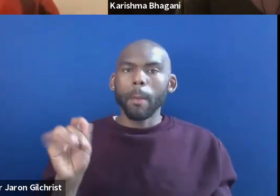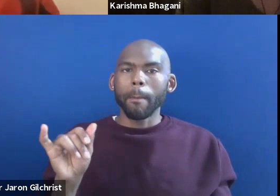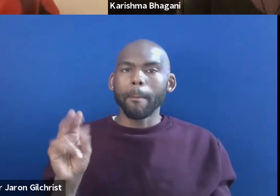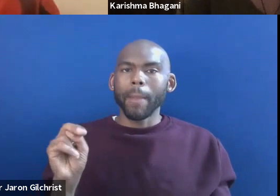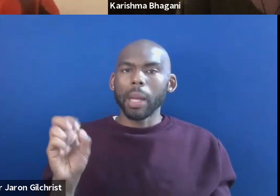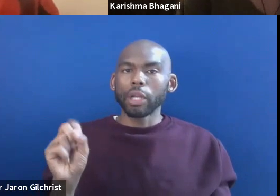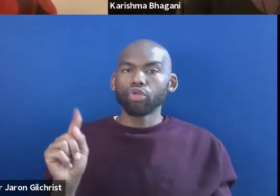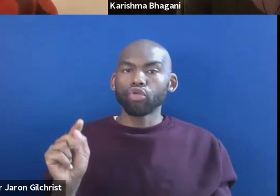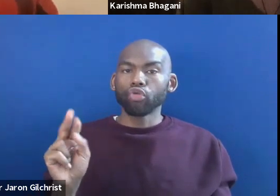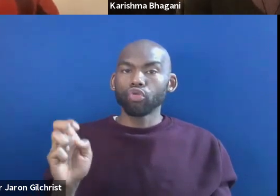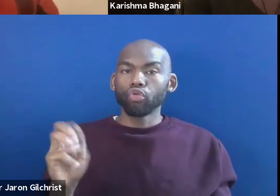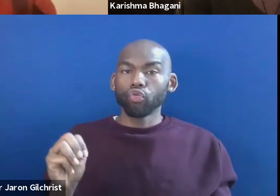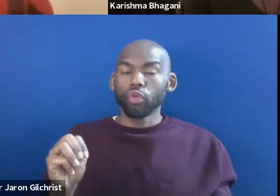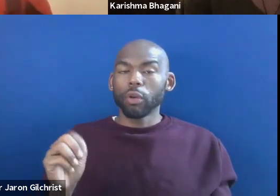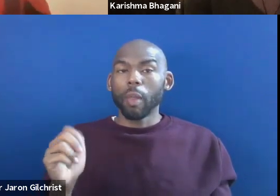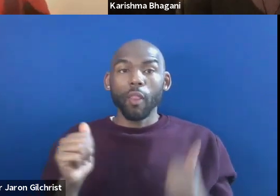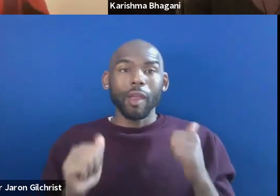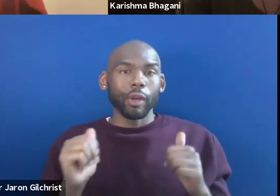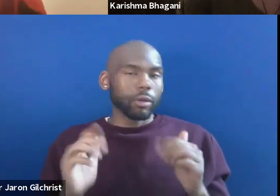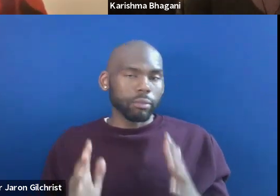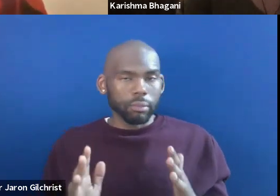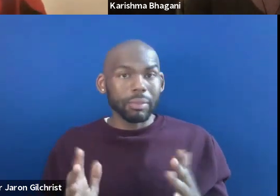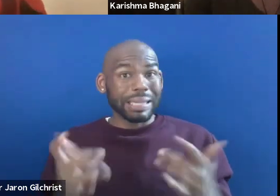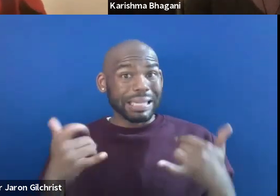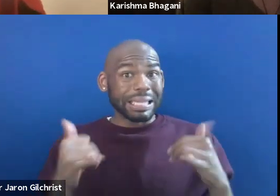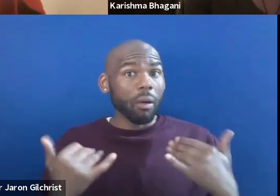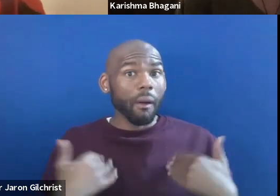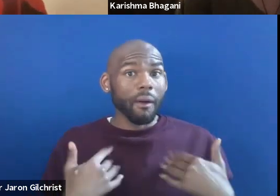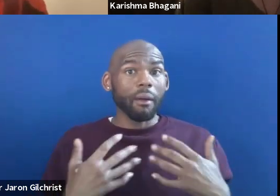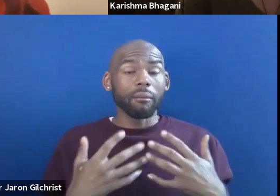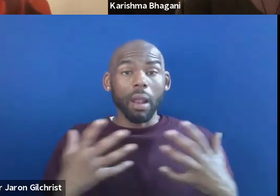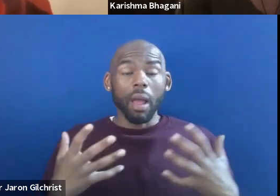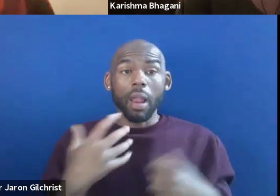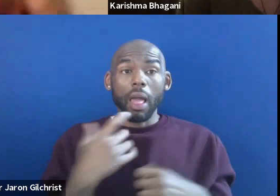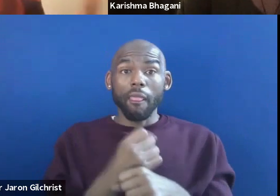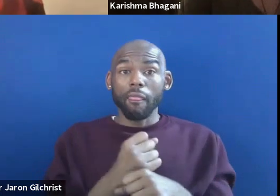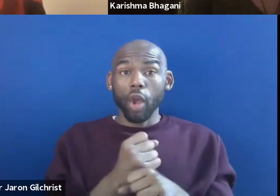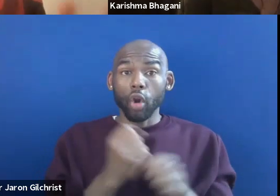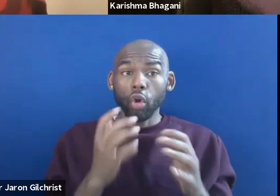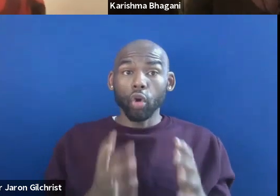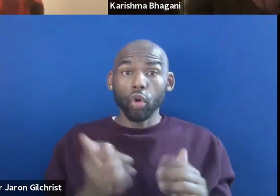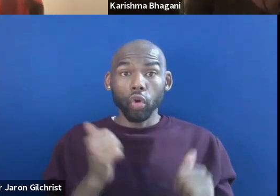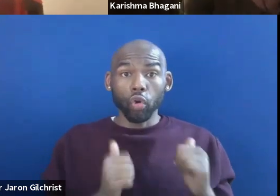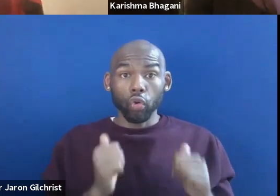really has a handful of theater makers that get the opportunity to get their work fully produced.